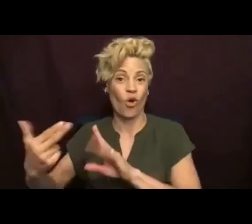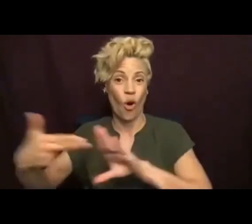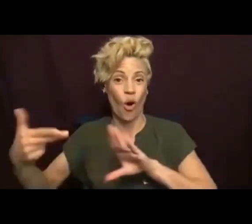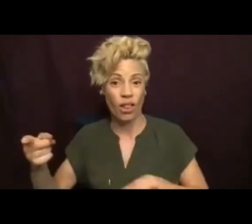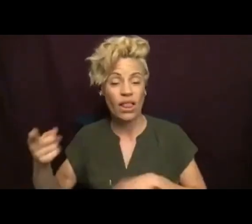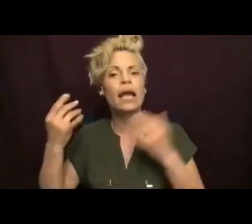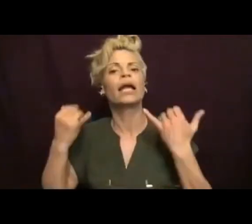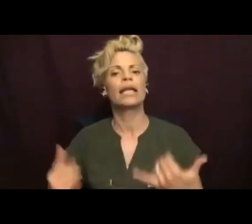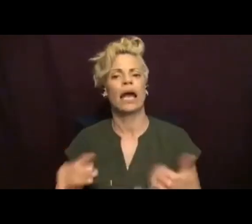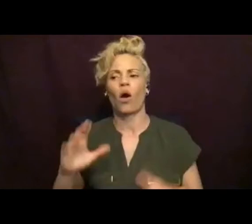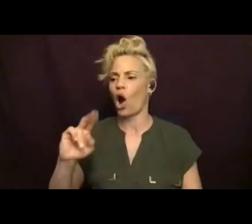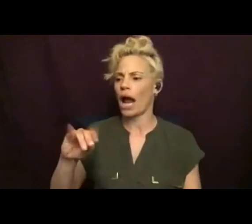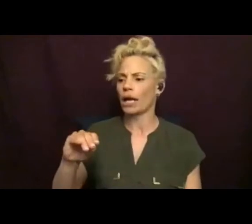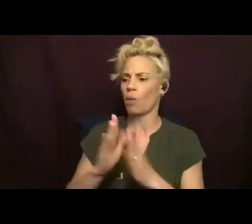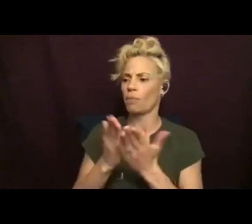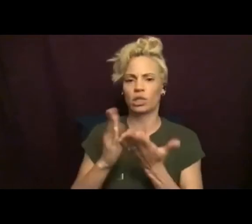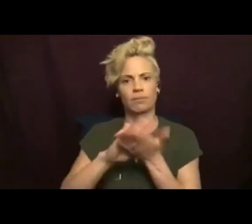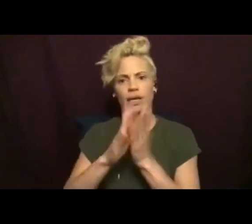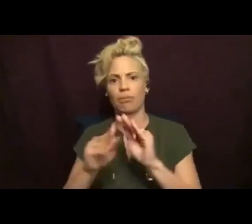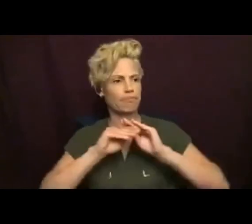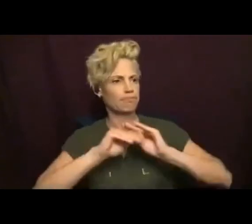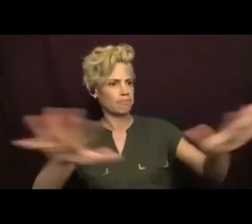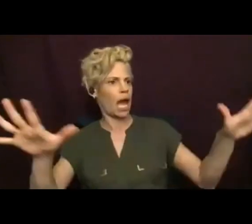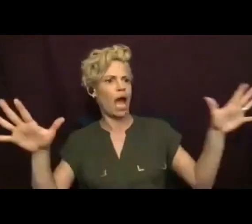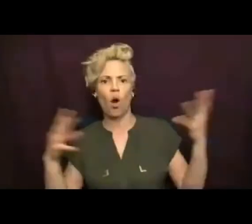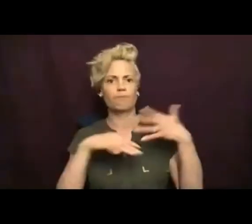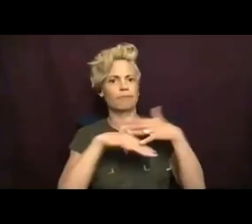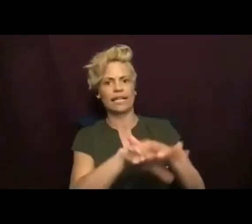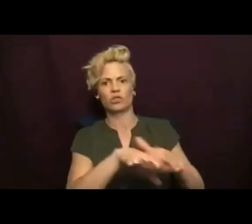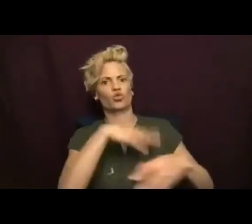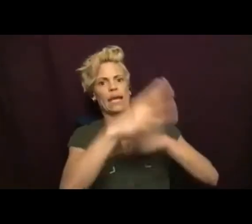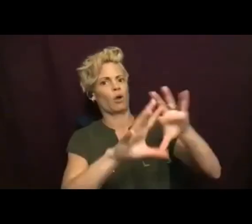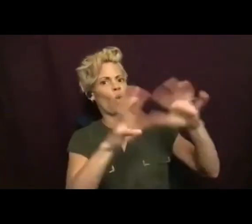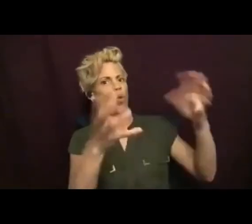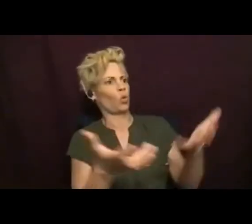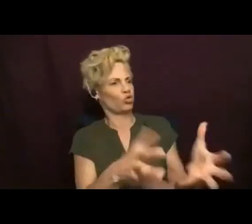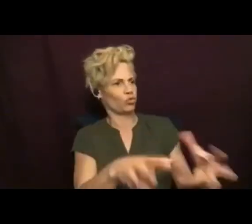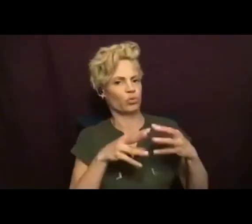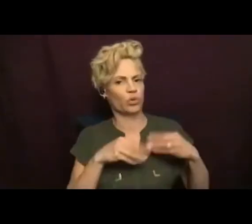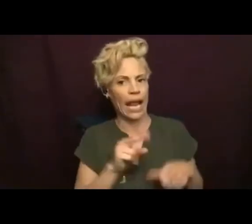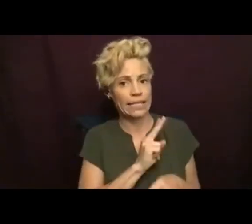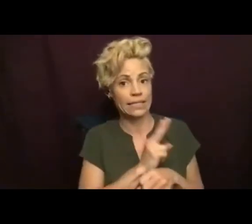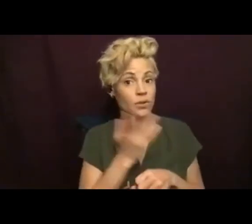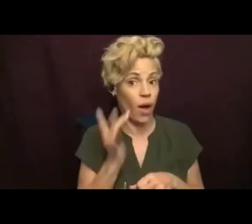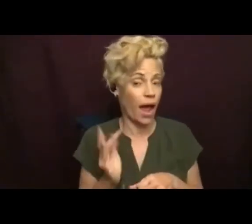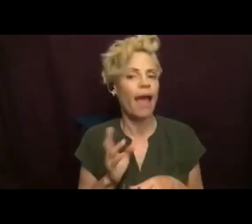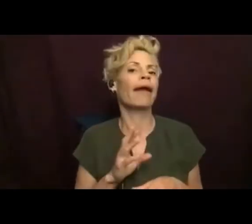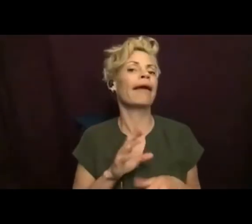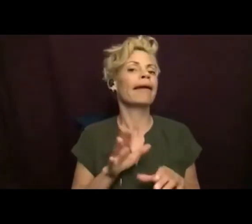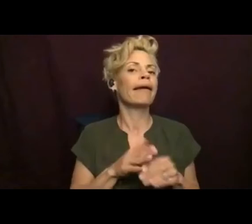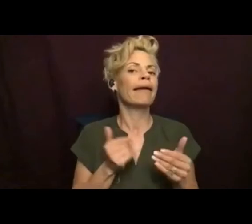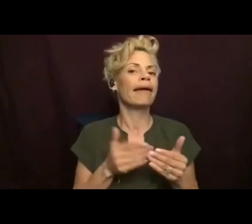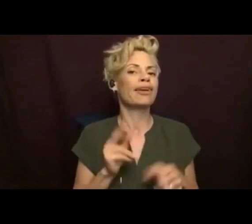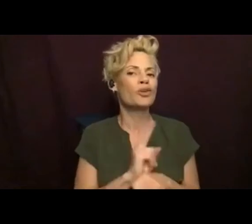that the mainstream culture embraces with the invention of smartphones, and now everything gets recorded.